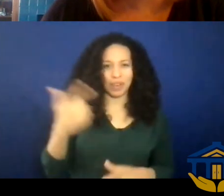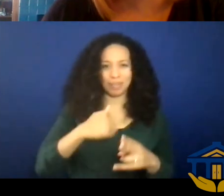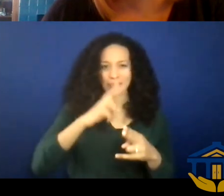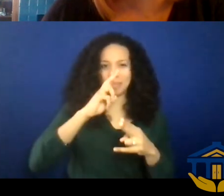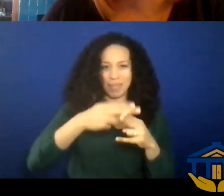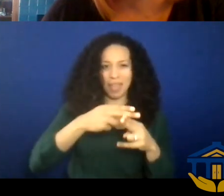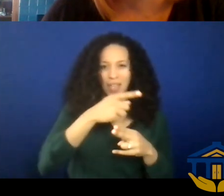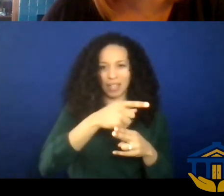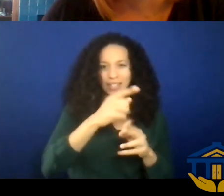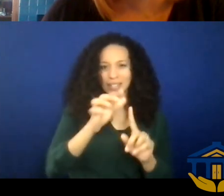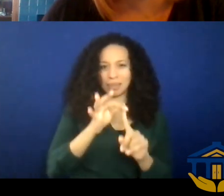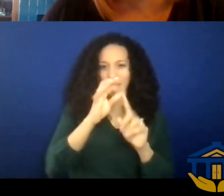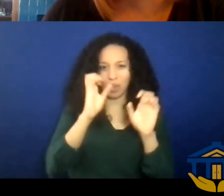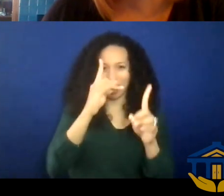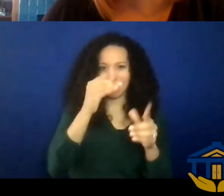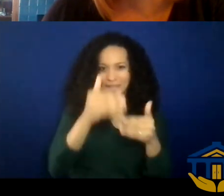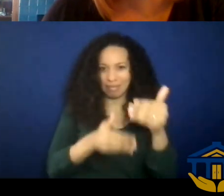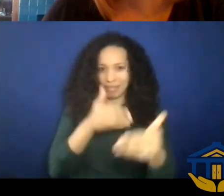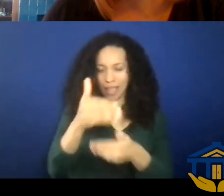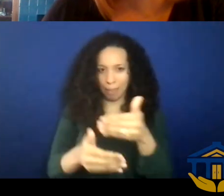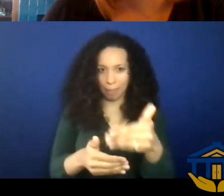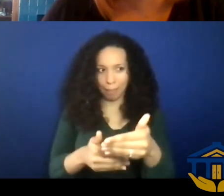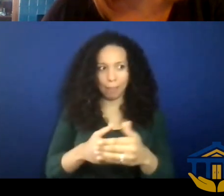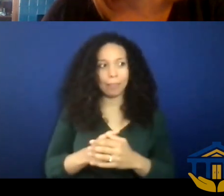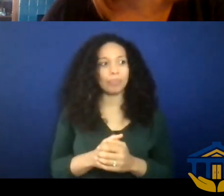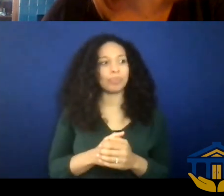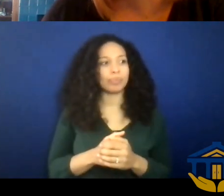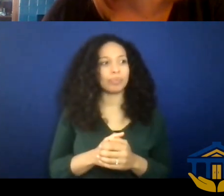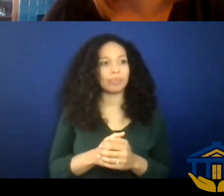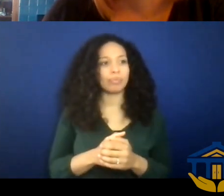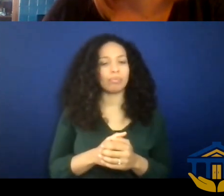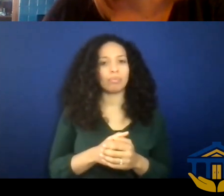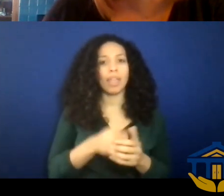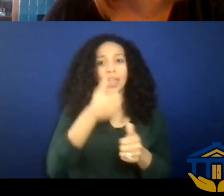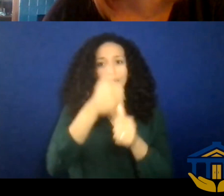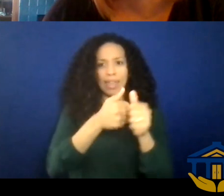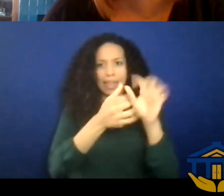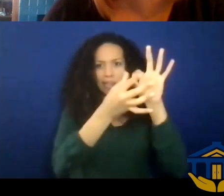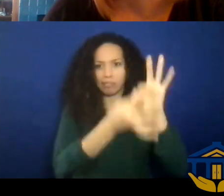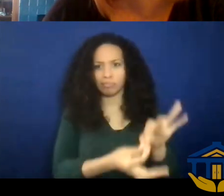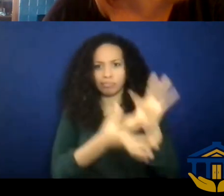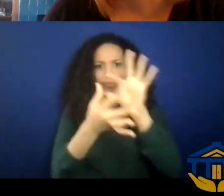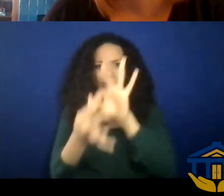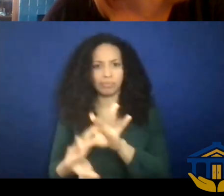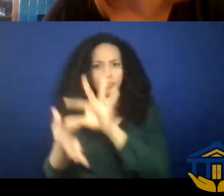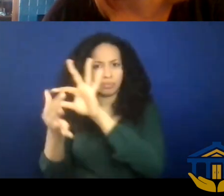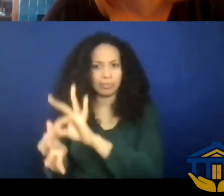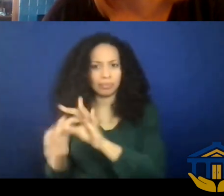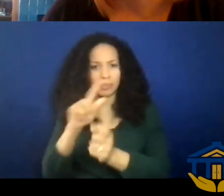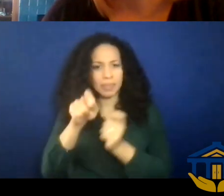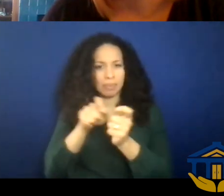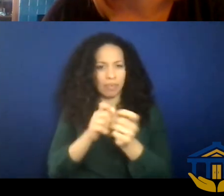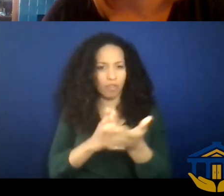and what right you have at each one of those steps if you disagree with what is happening for